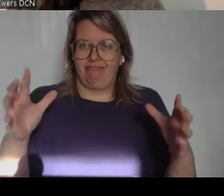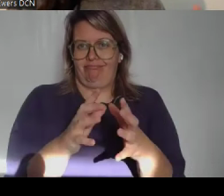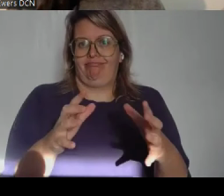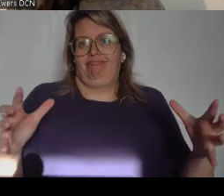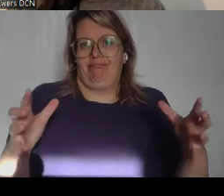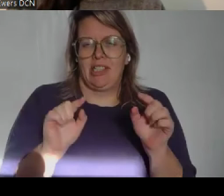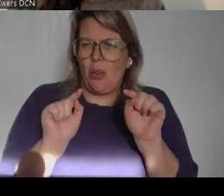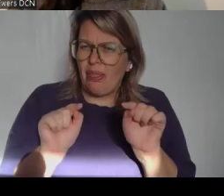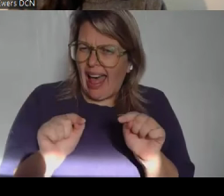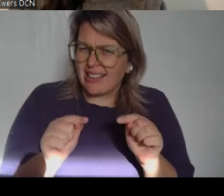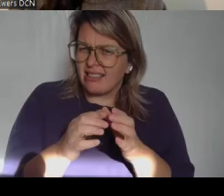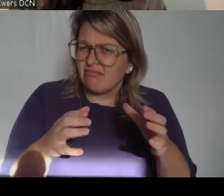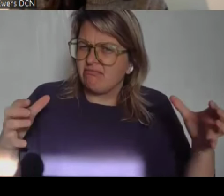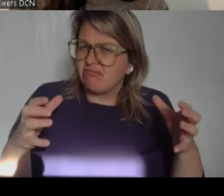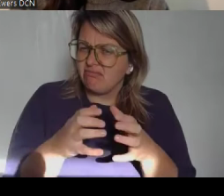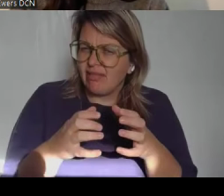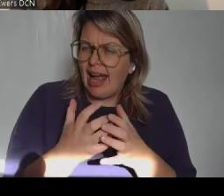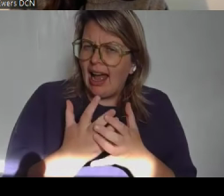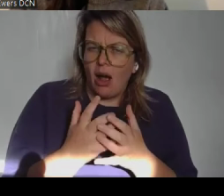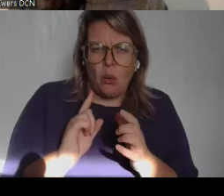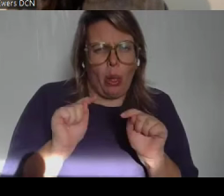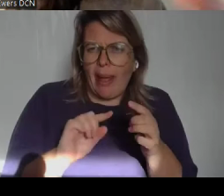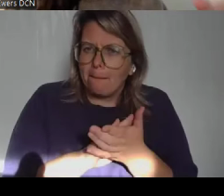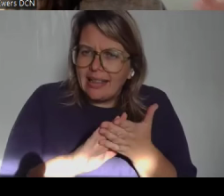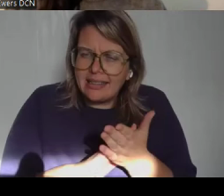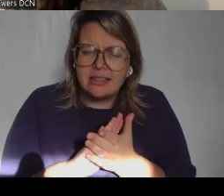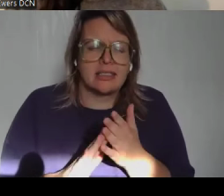what that means to you and what you can do to change to reduce it.